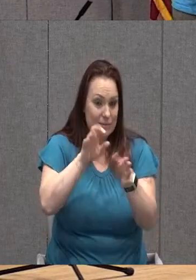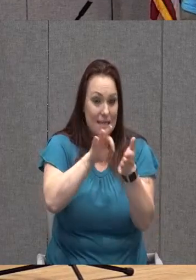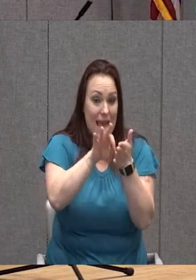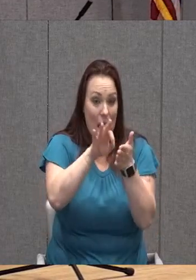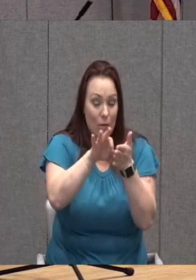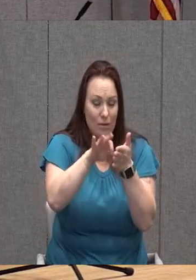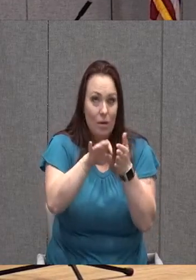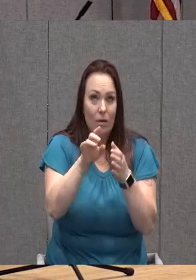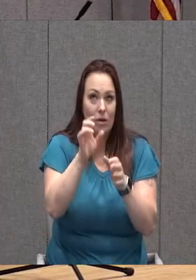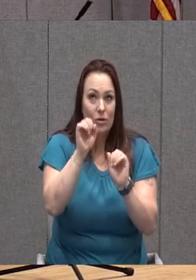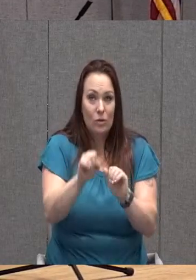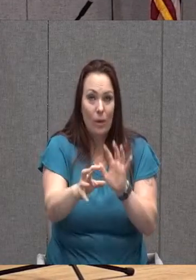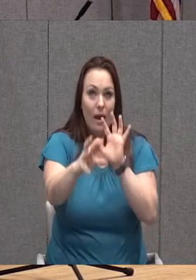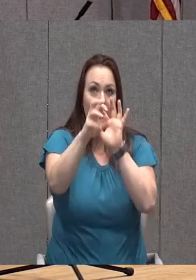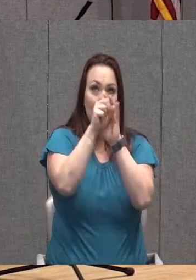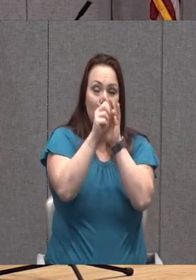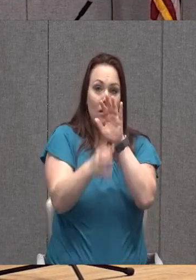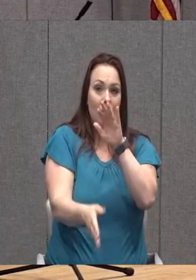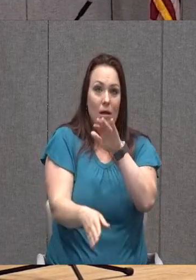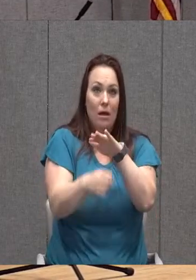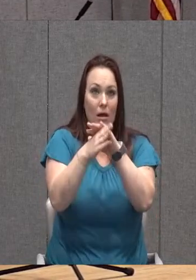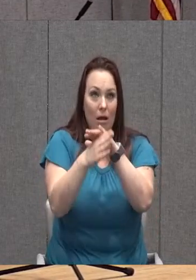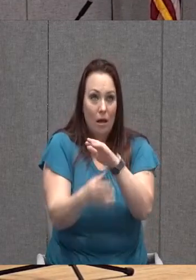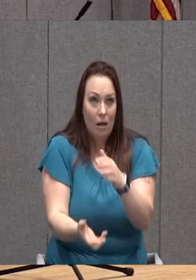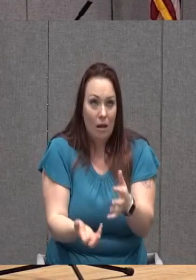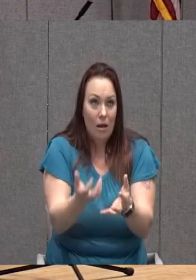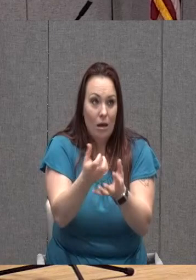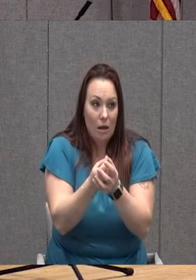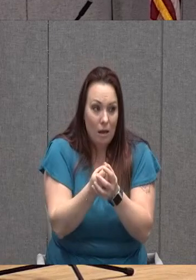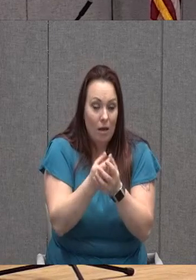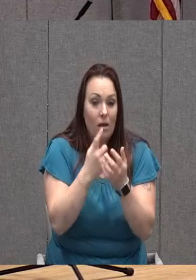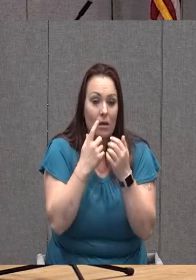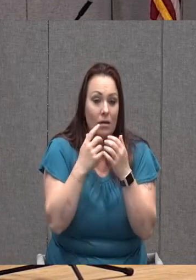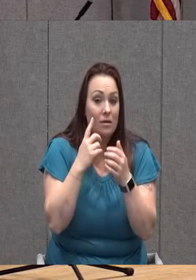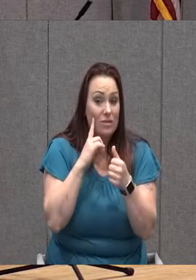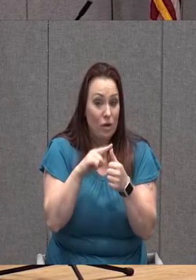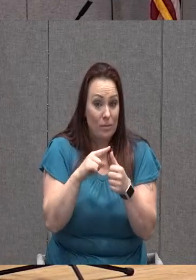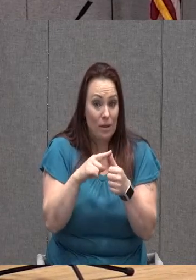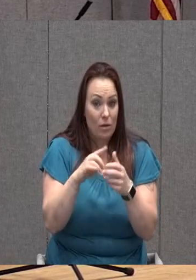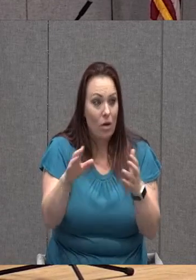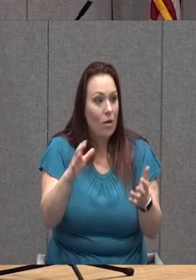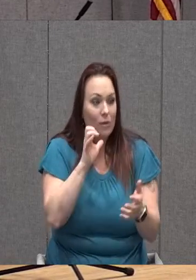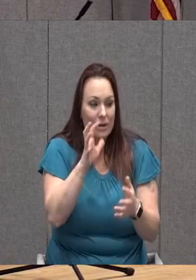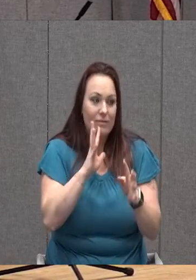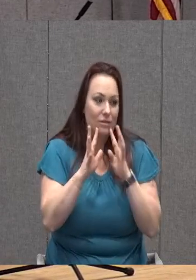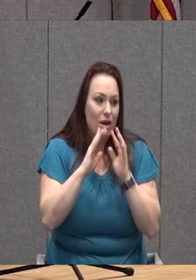contact the ball in a row, so it could be your, oh we didn't even talk about it,